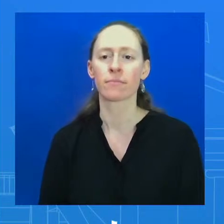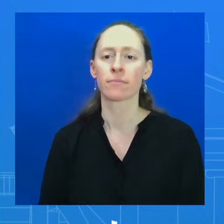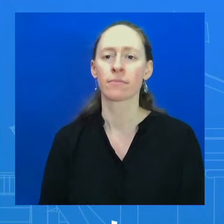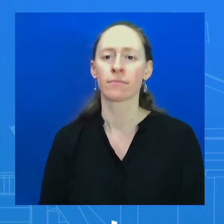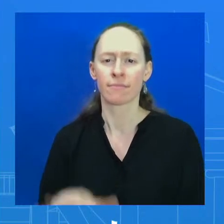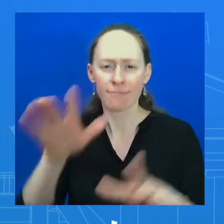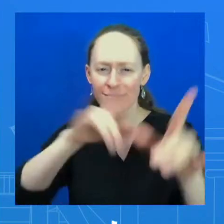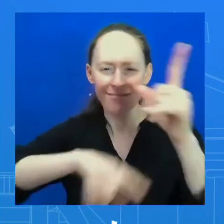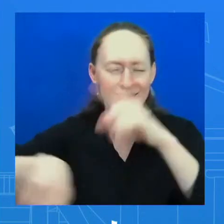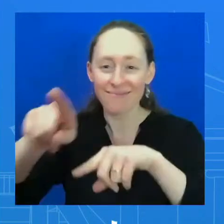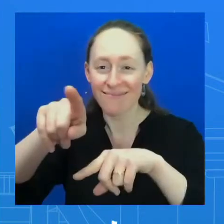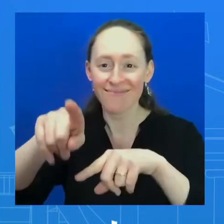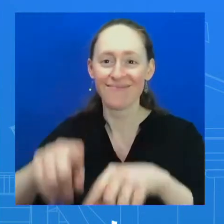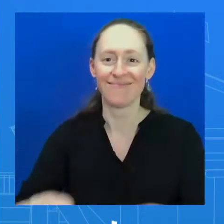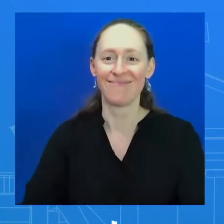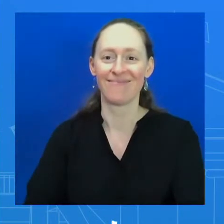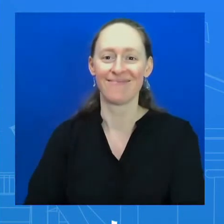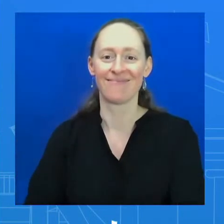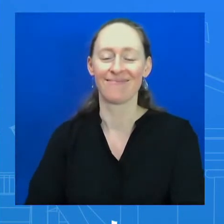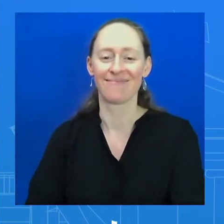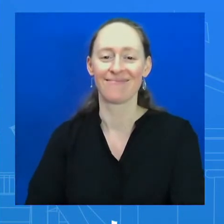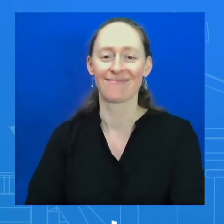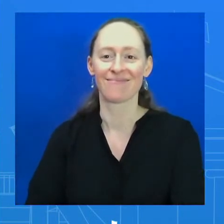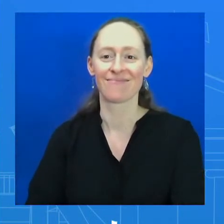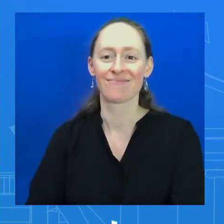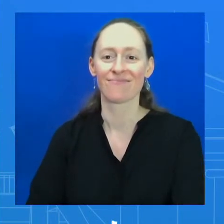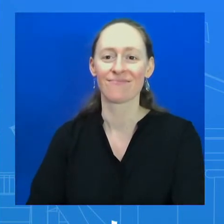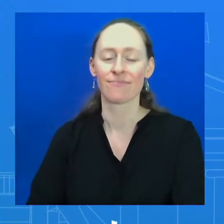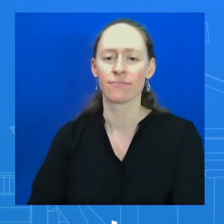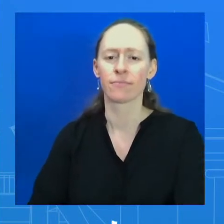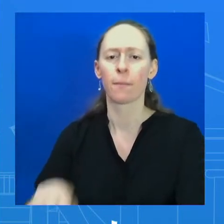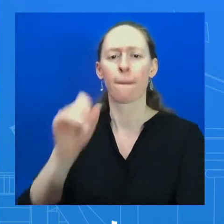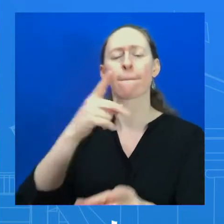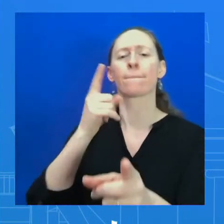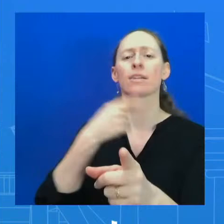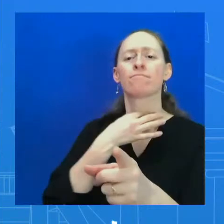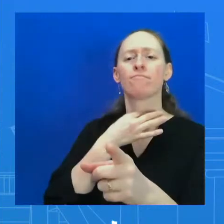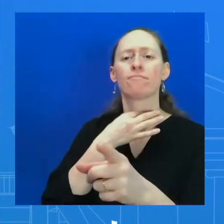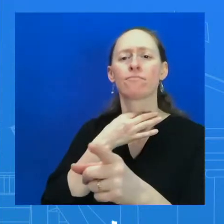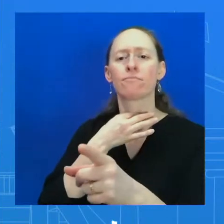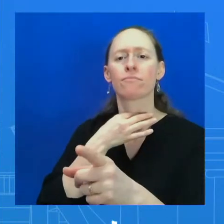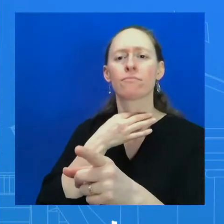The Press: Thank you. First, the -- so, you guys started draining the Strategic Petroleum Reserve